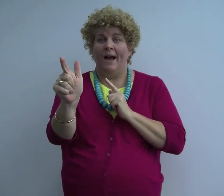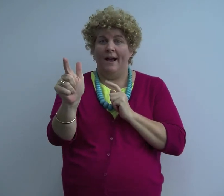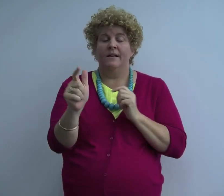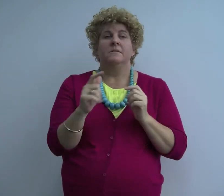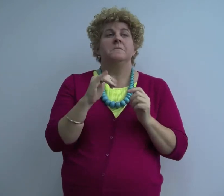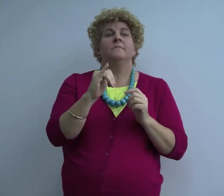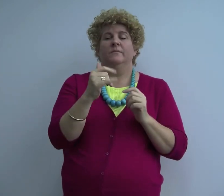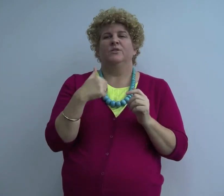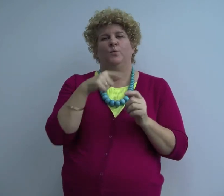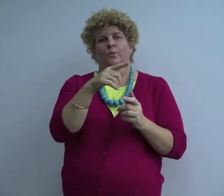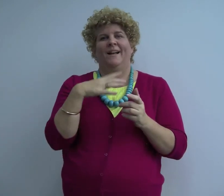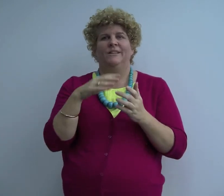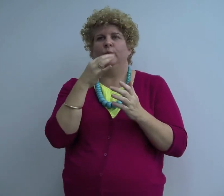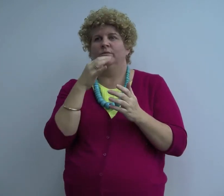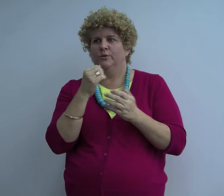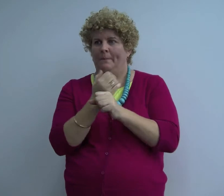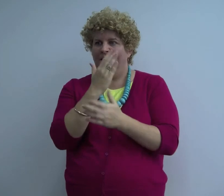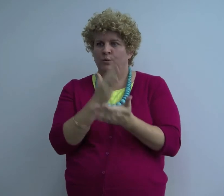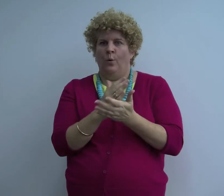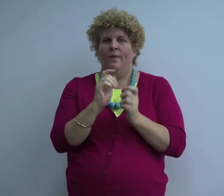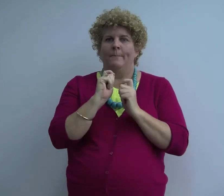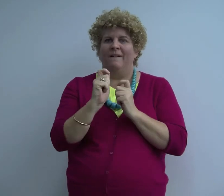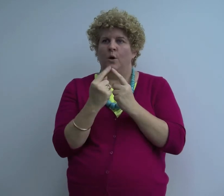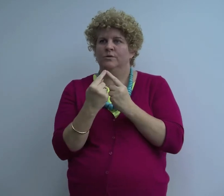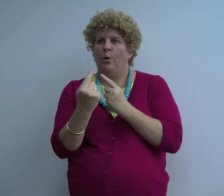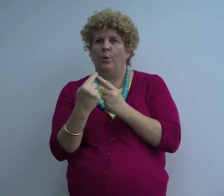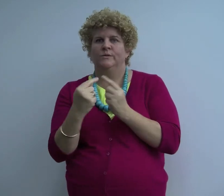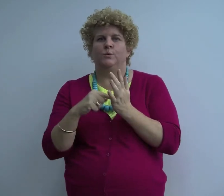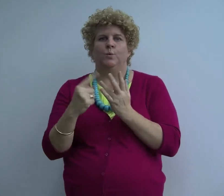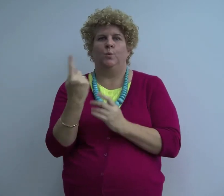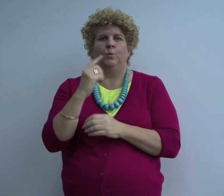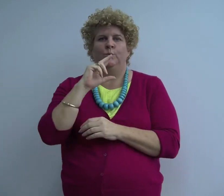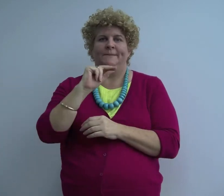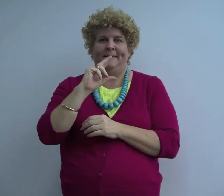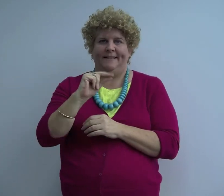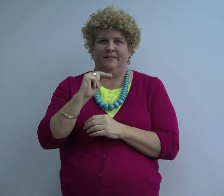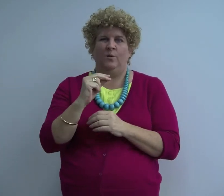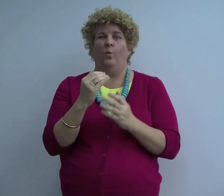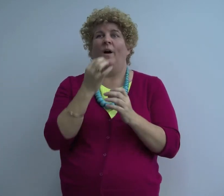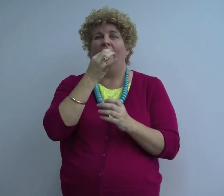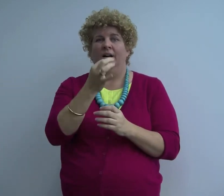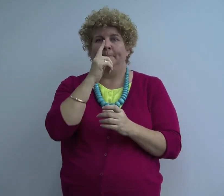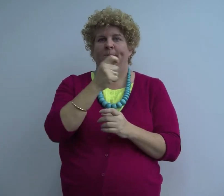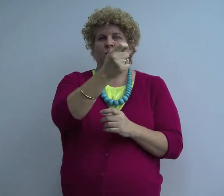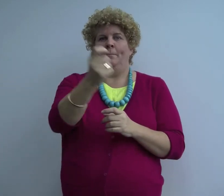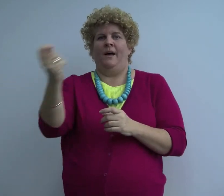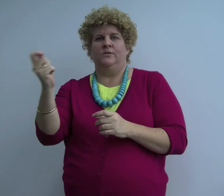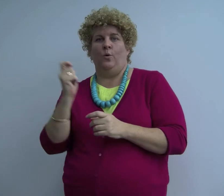Sometimes the microphone is placed too far away, so you may need to make sure that the microphone is placed closest to the person speaking.